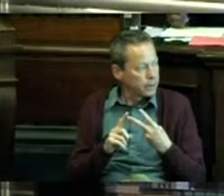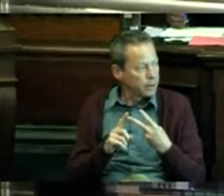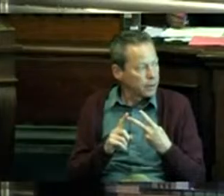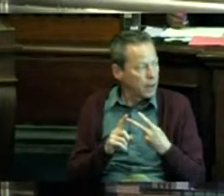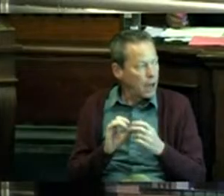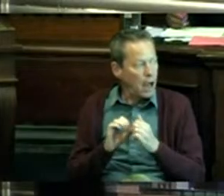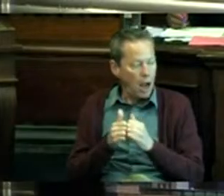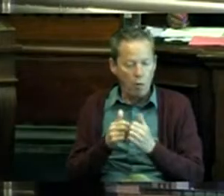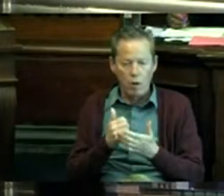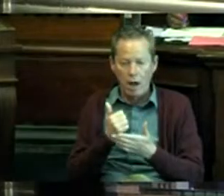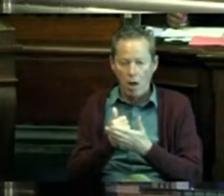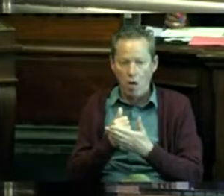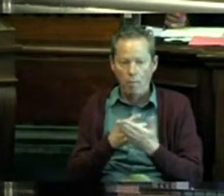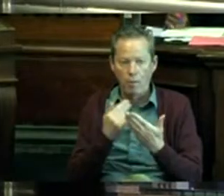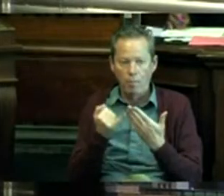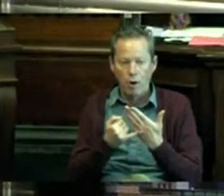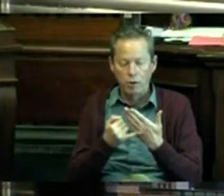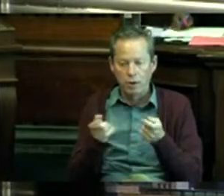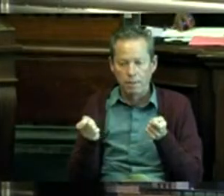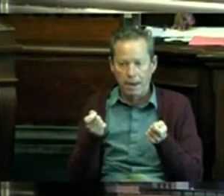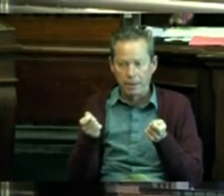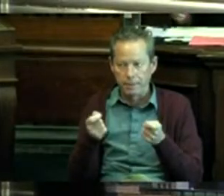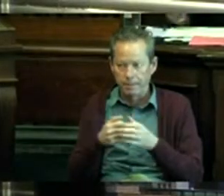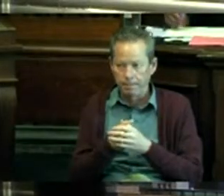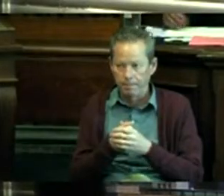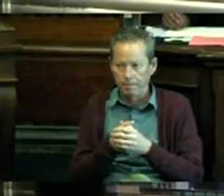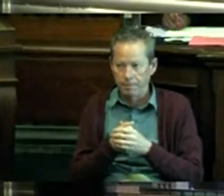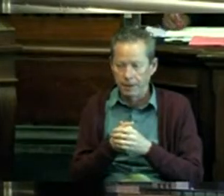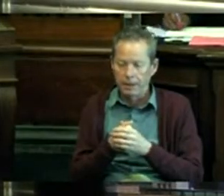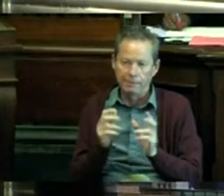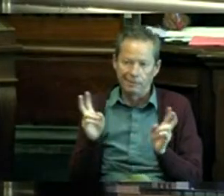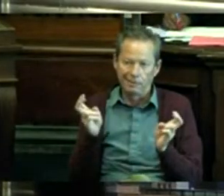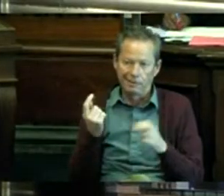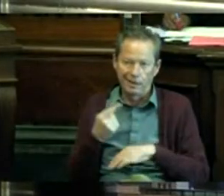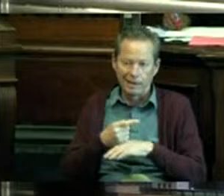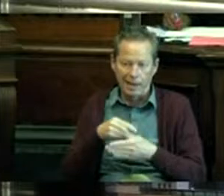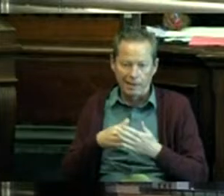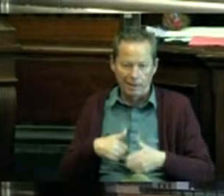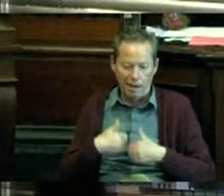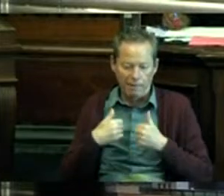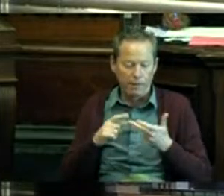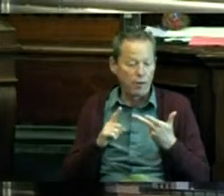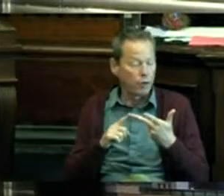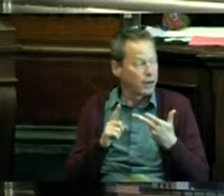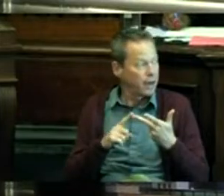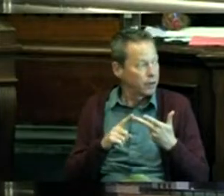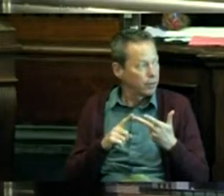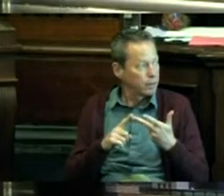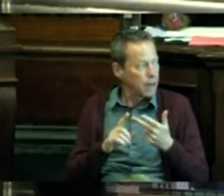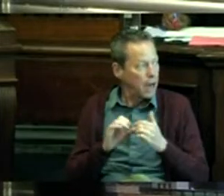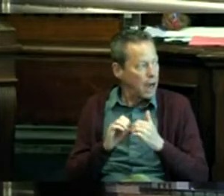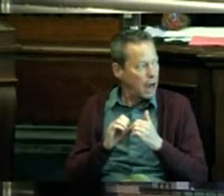get the best price we need. The second category was how it will